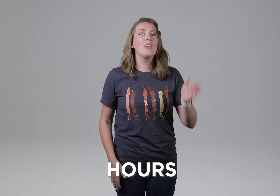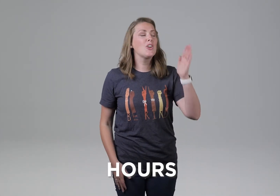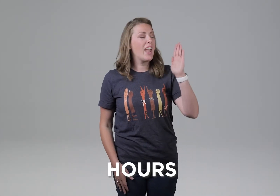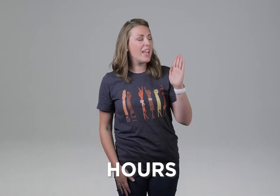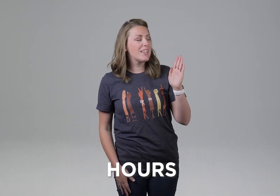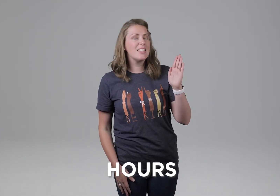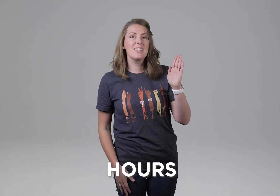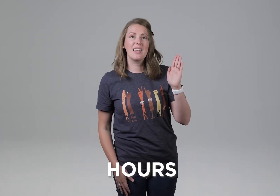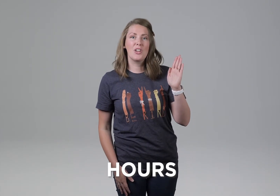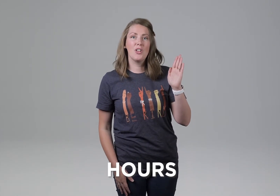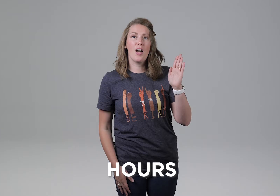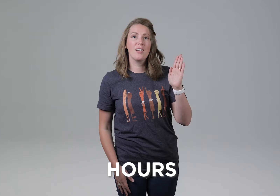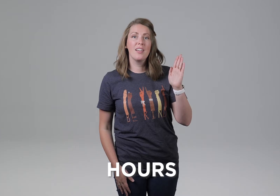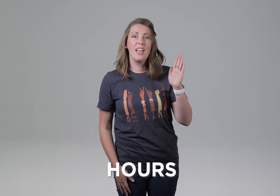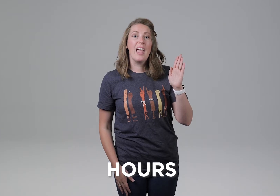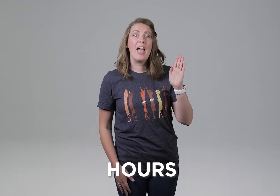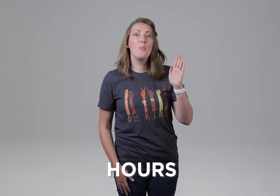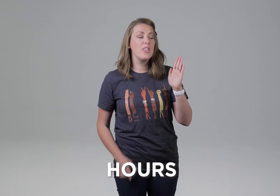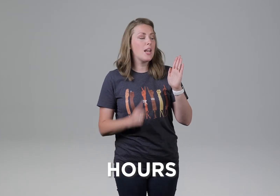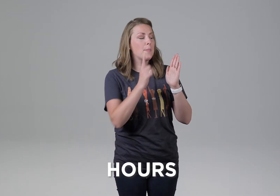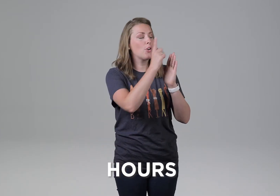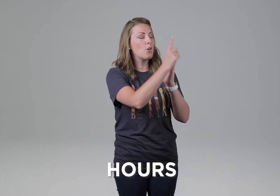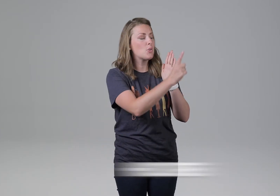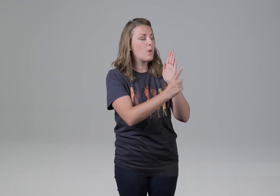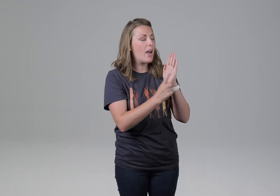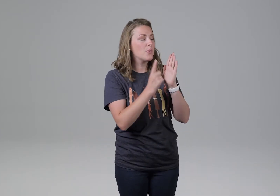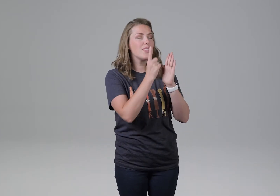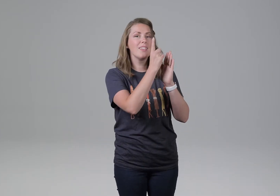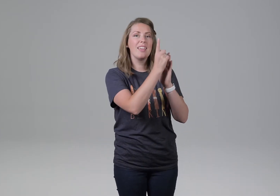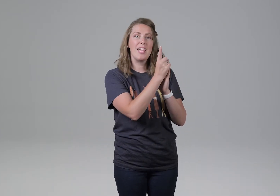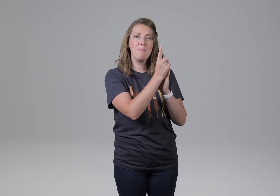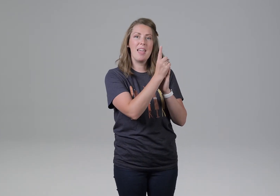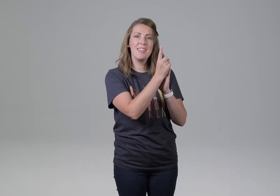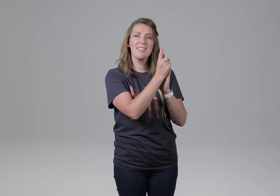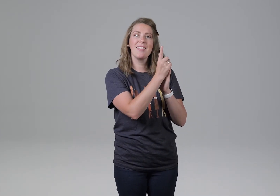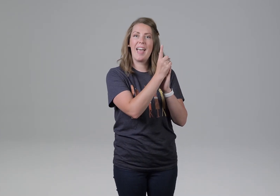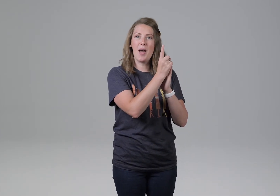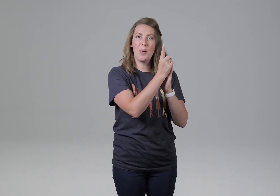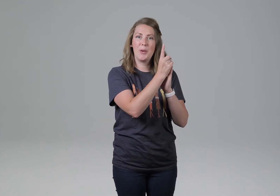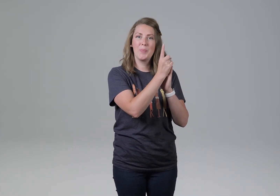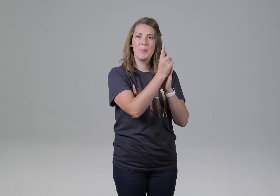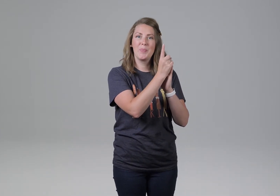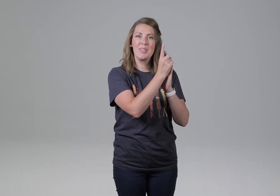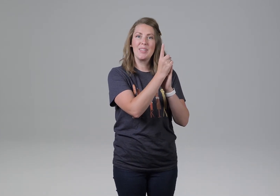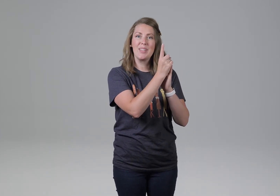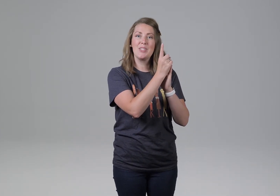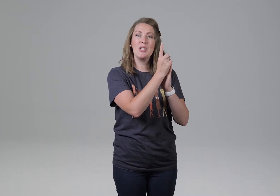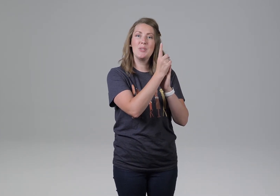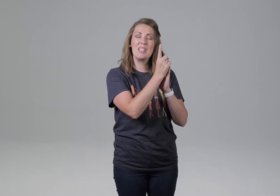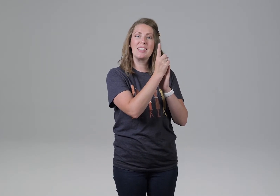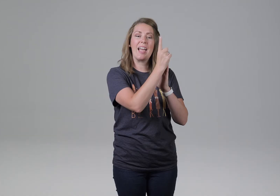Your hand is like a clock and when the number goes around it makes the hour. So you just sign